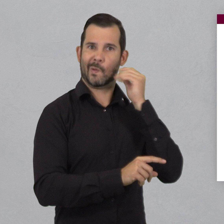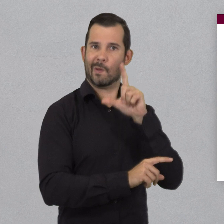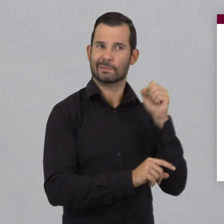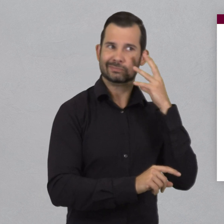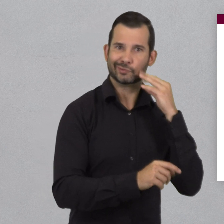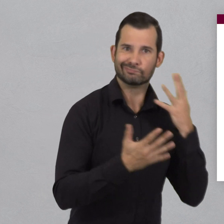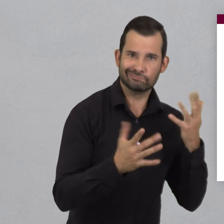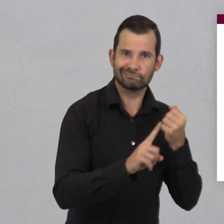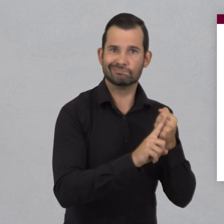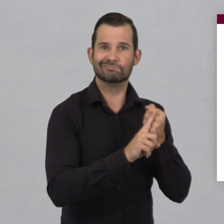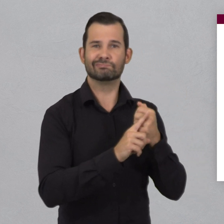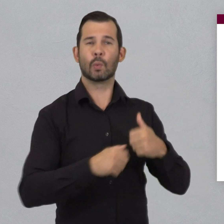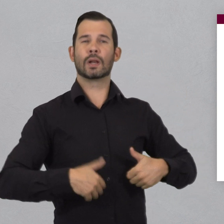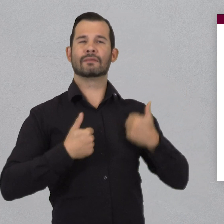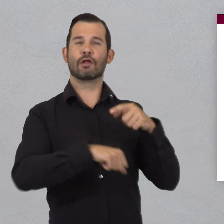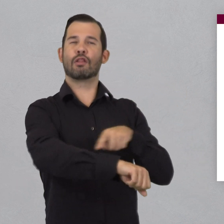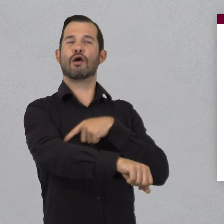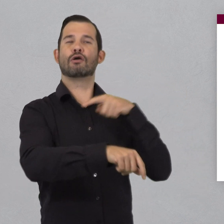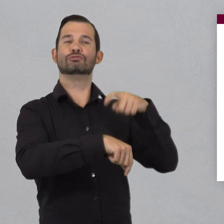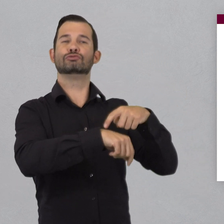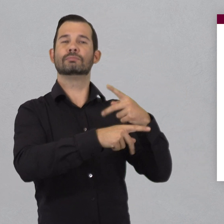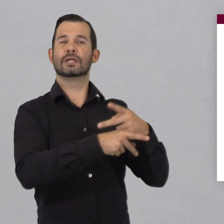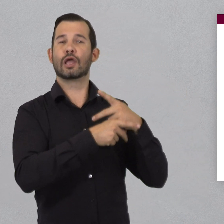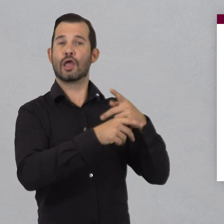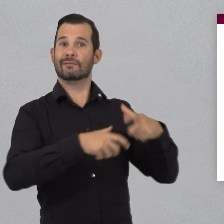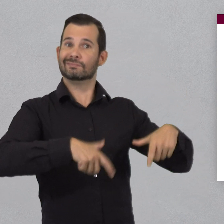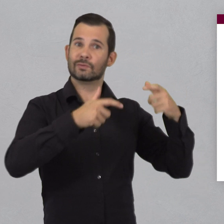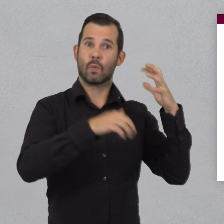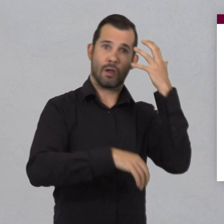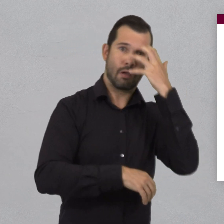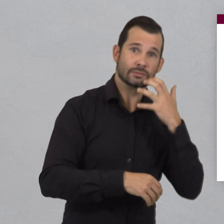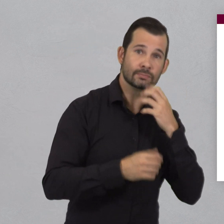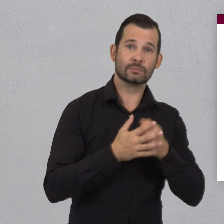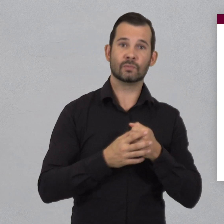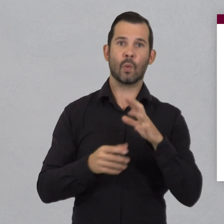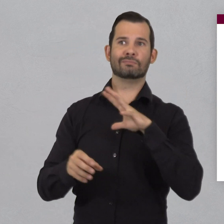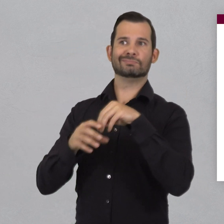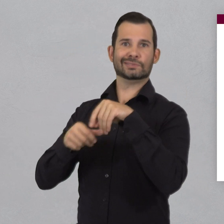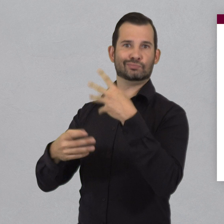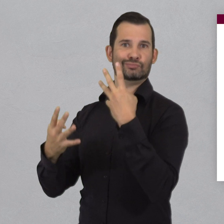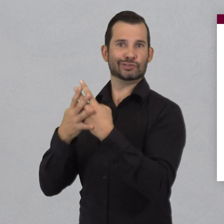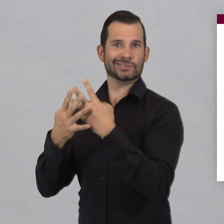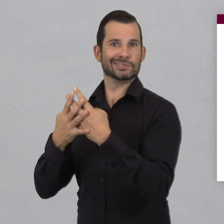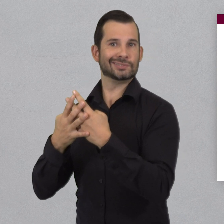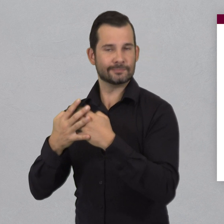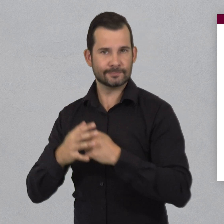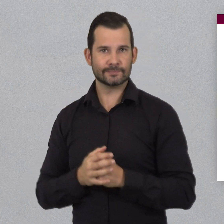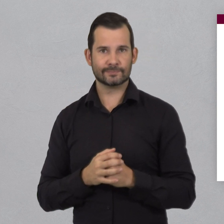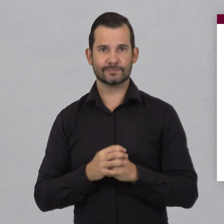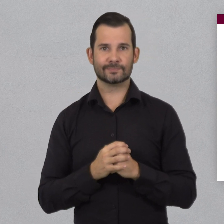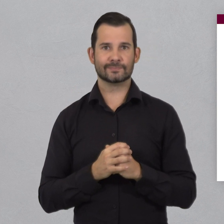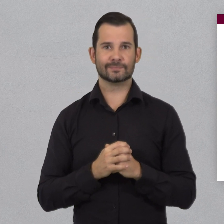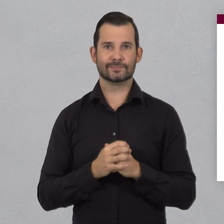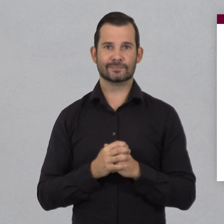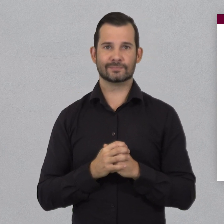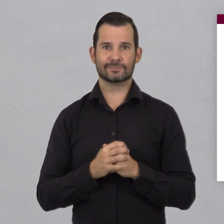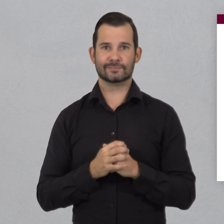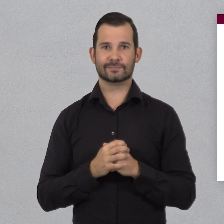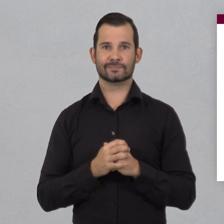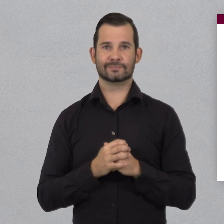• Living in a long-term care facility or hospital • Serving a prison sentence